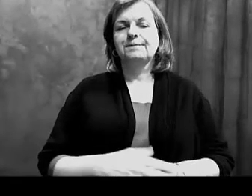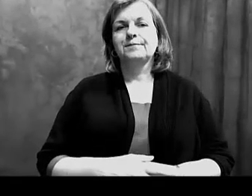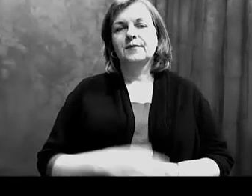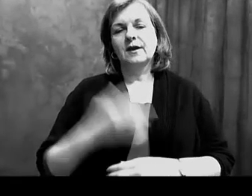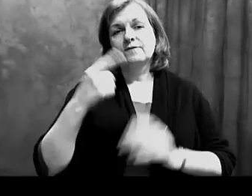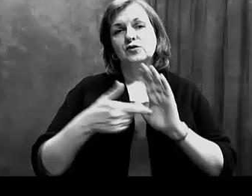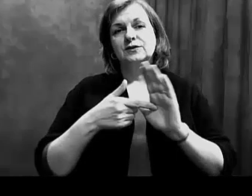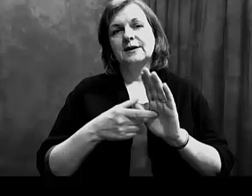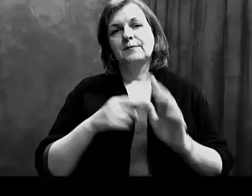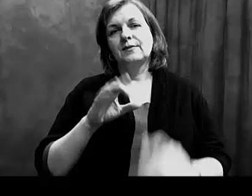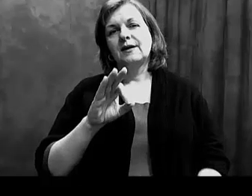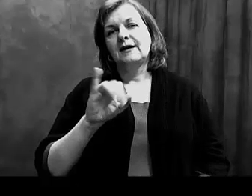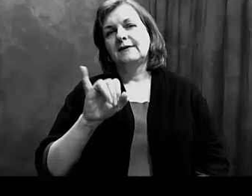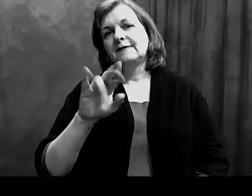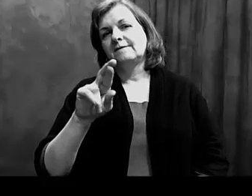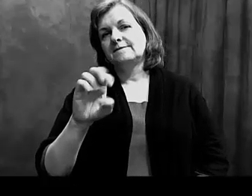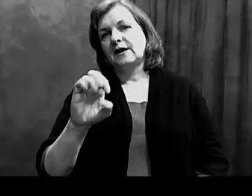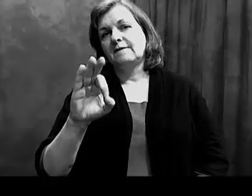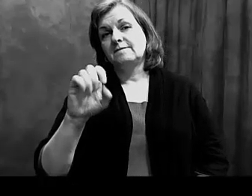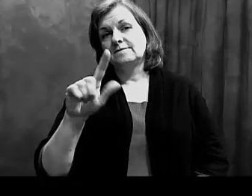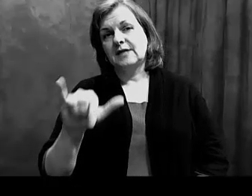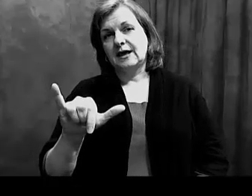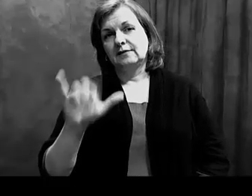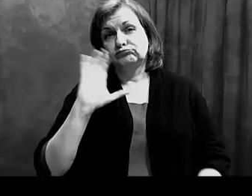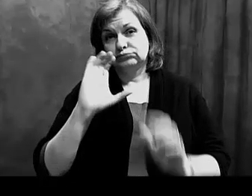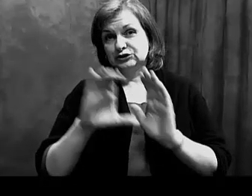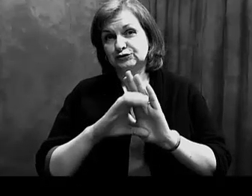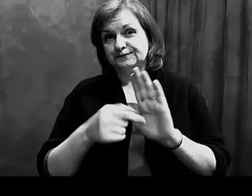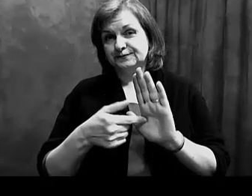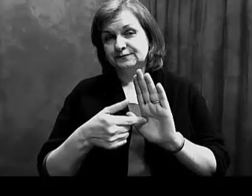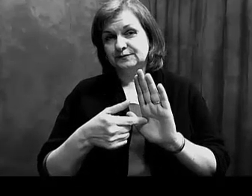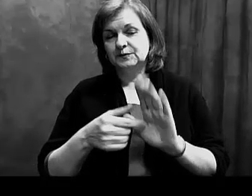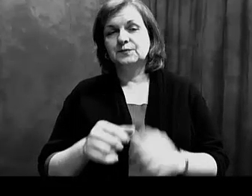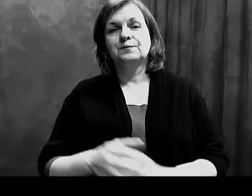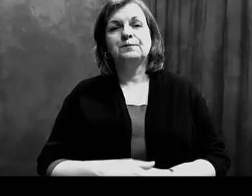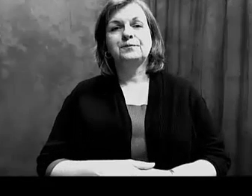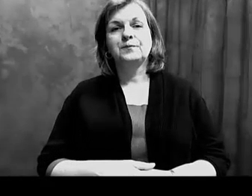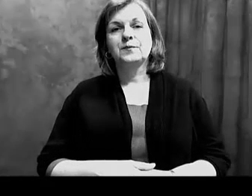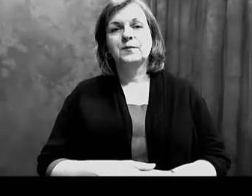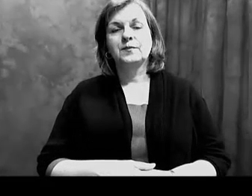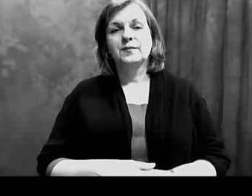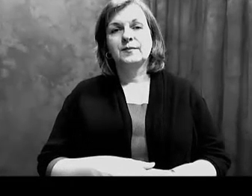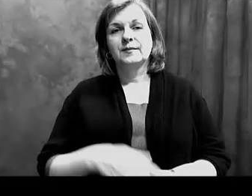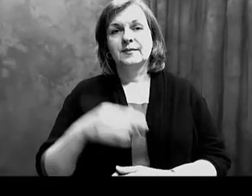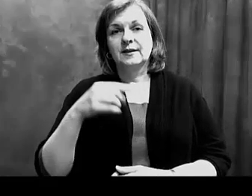Take for instance the firefly here on your screen the idea here